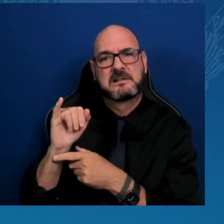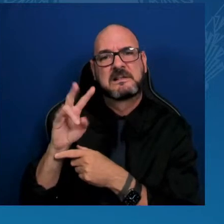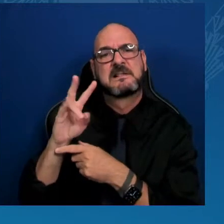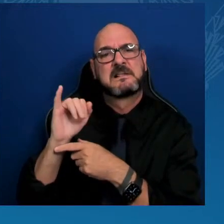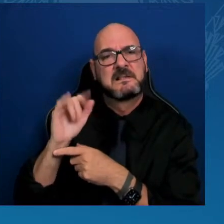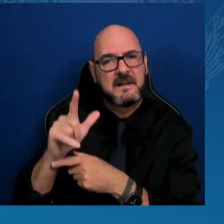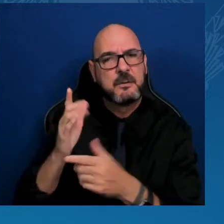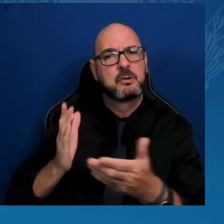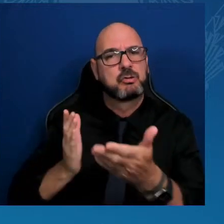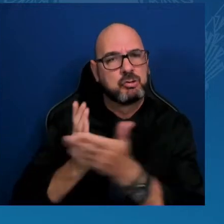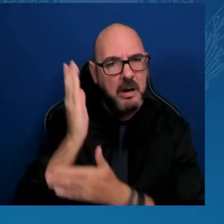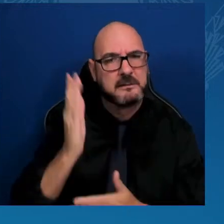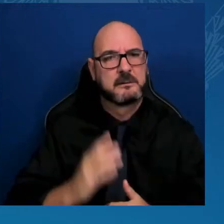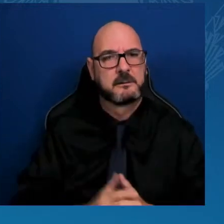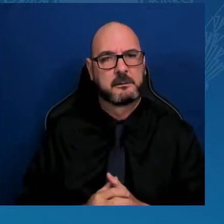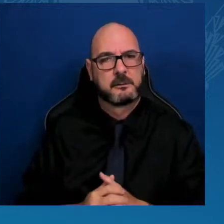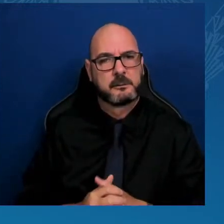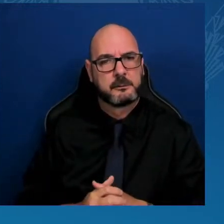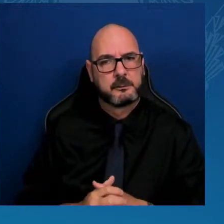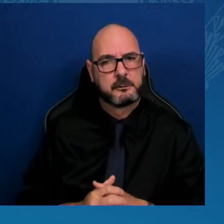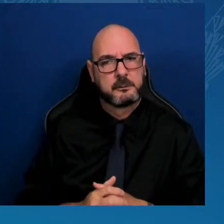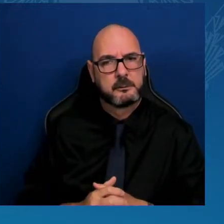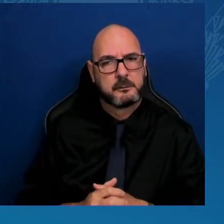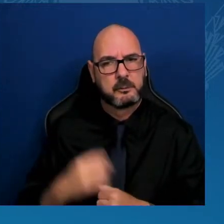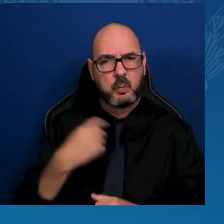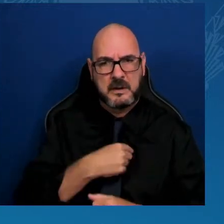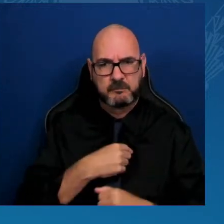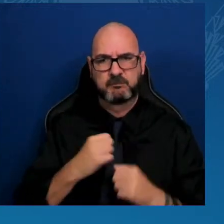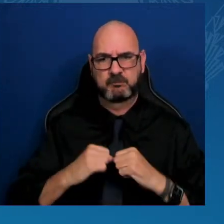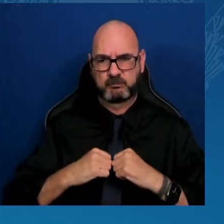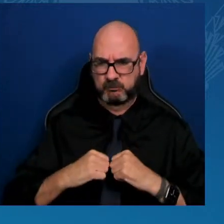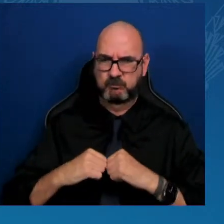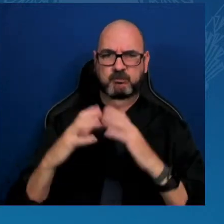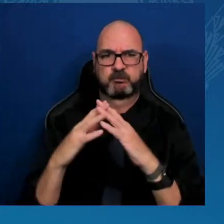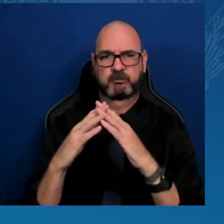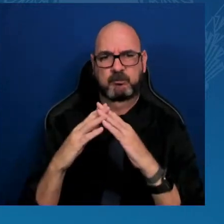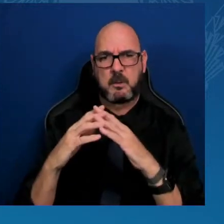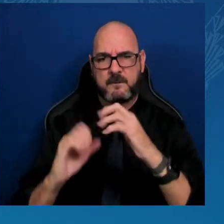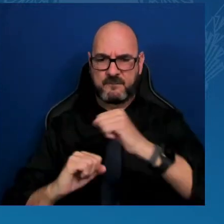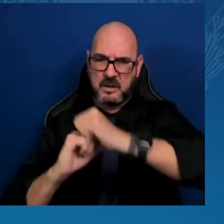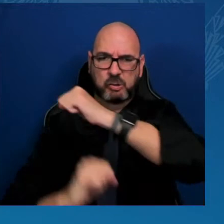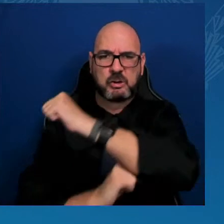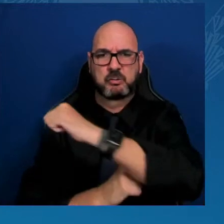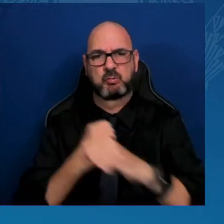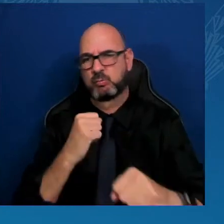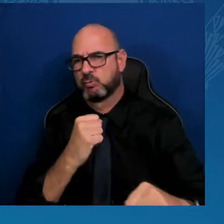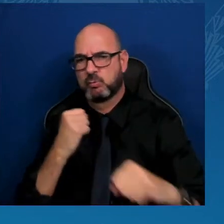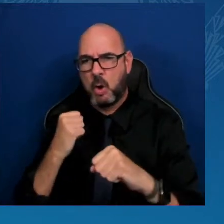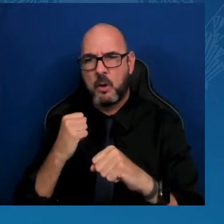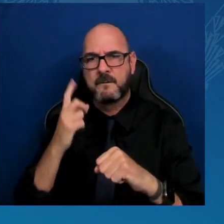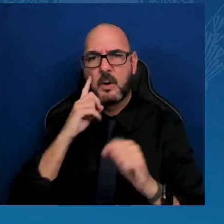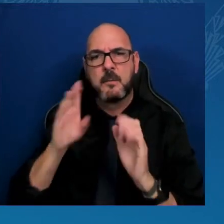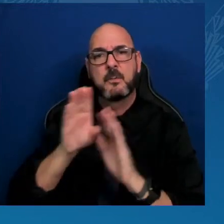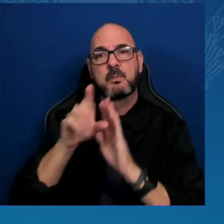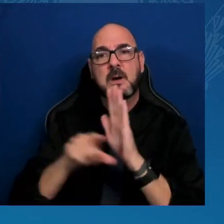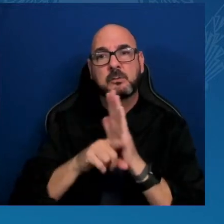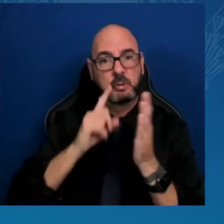We strengthened background checks to prevent gun violence and we invested billions of dollars in job training,